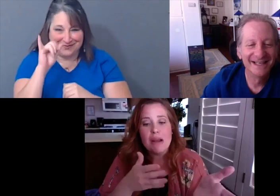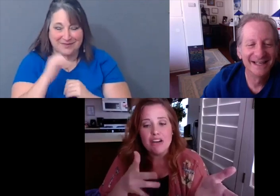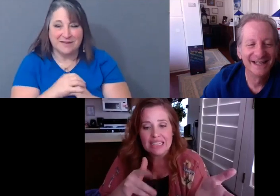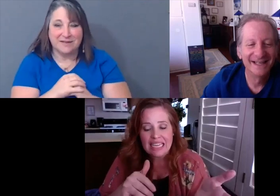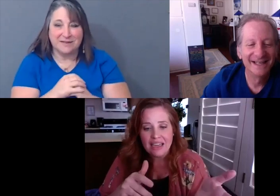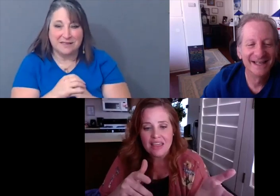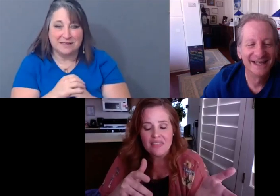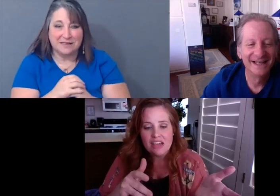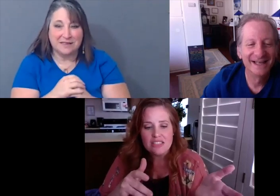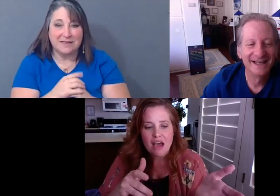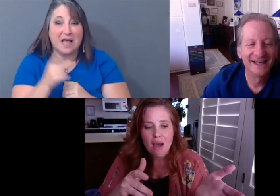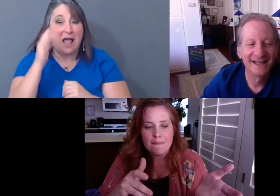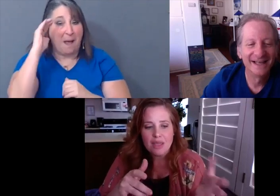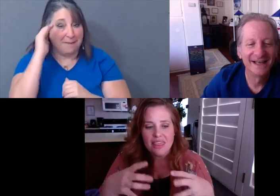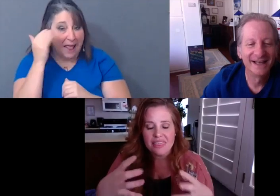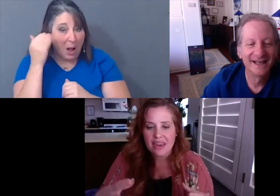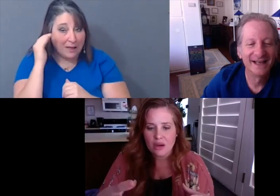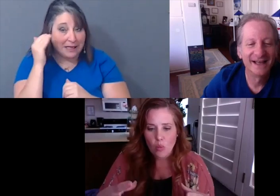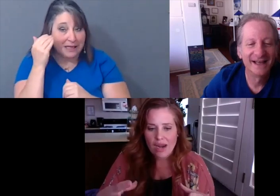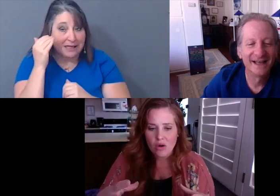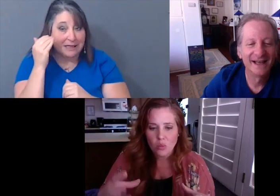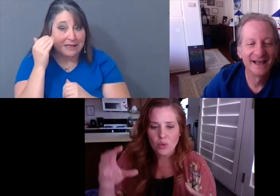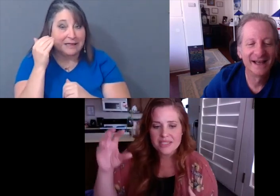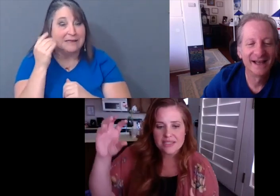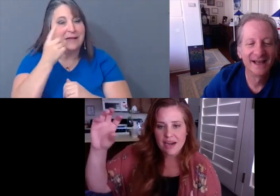Apparently there's a thing where when the sun